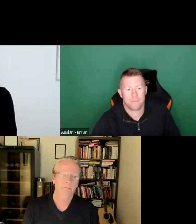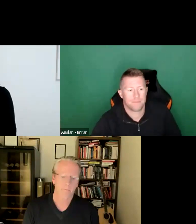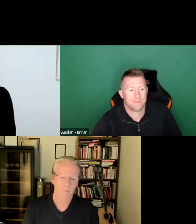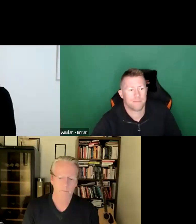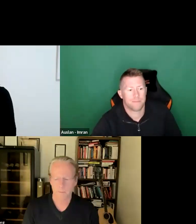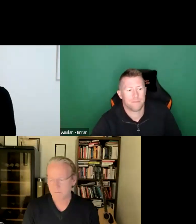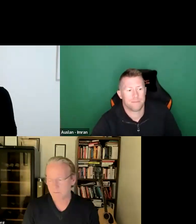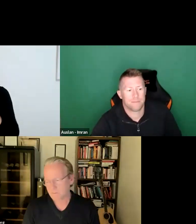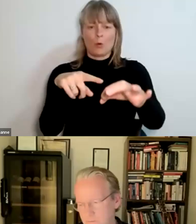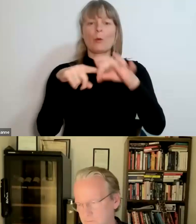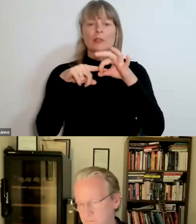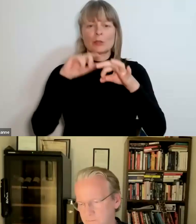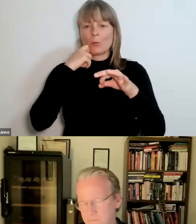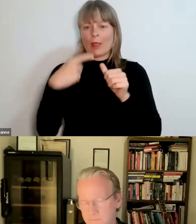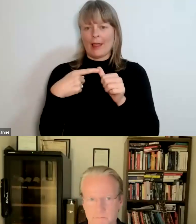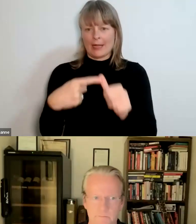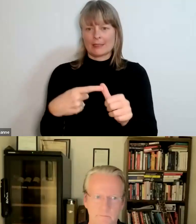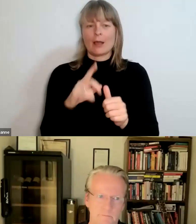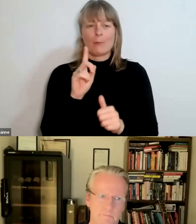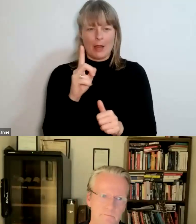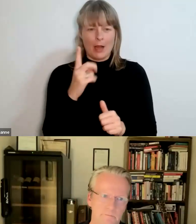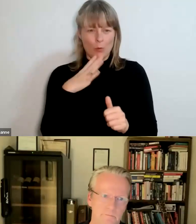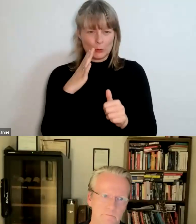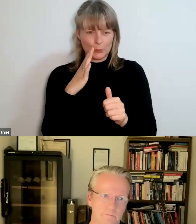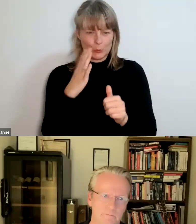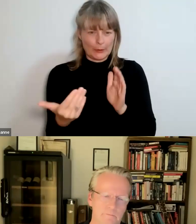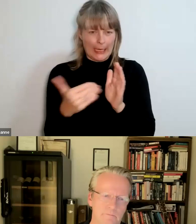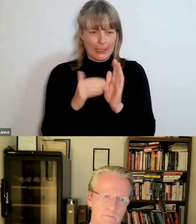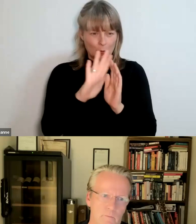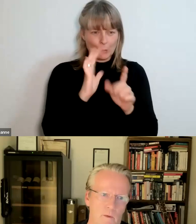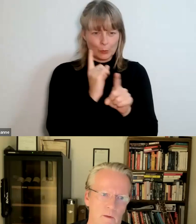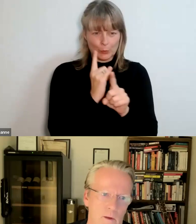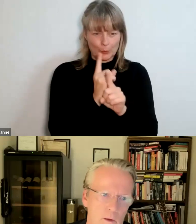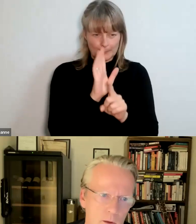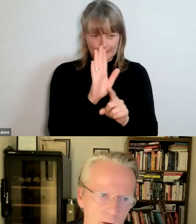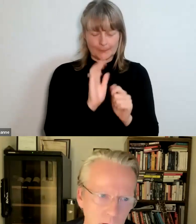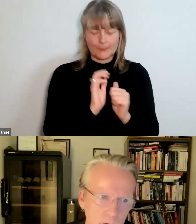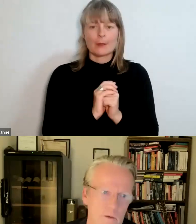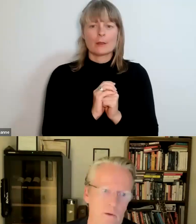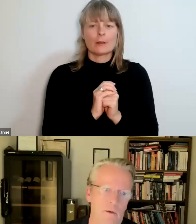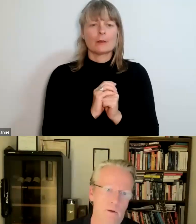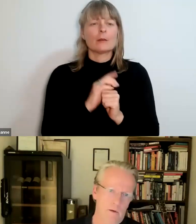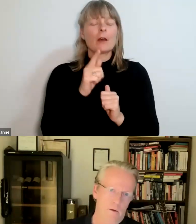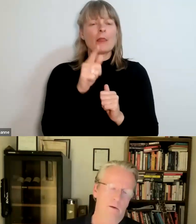as thinking about this of doing what we do already in a little bit different ways is a good